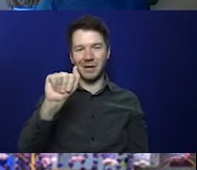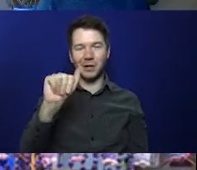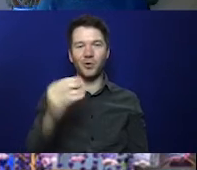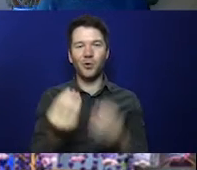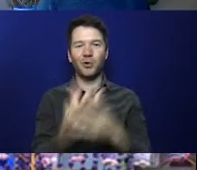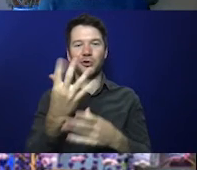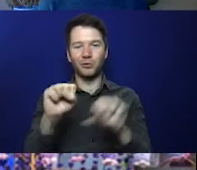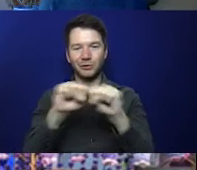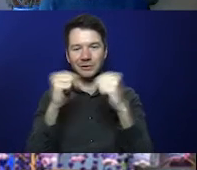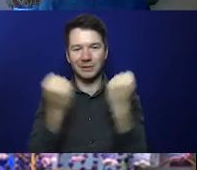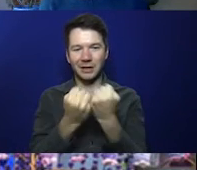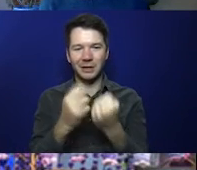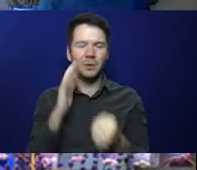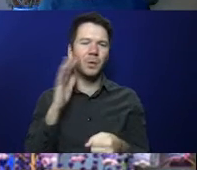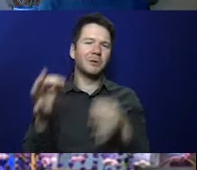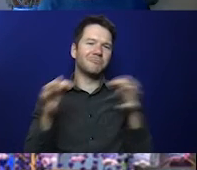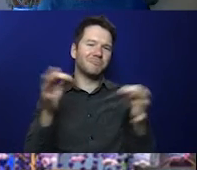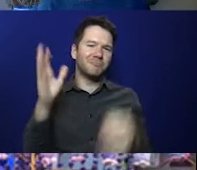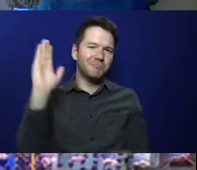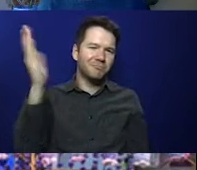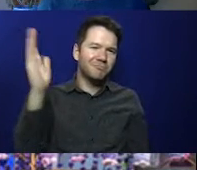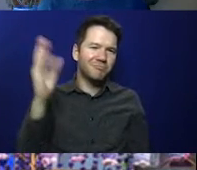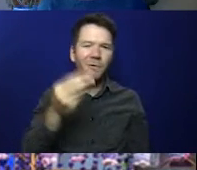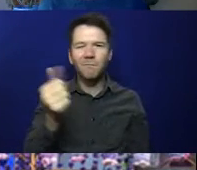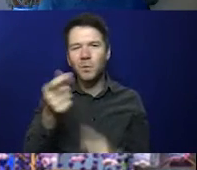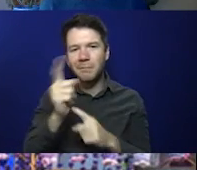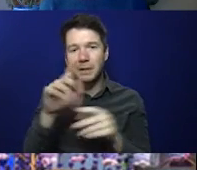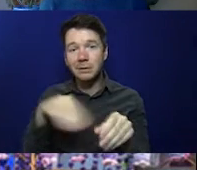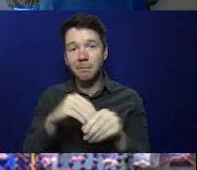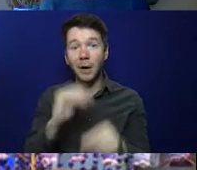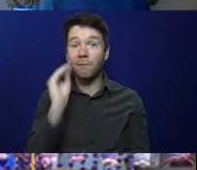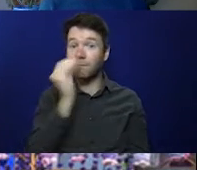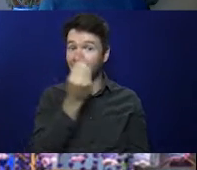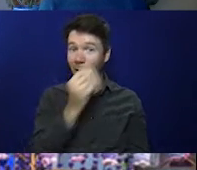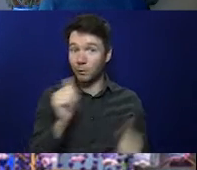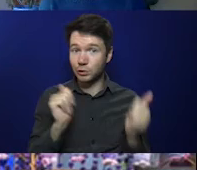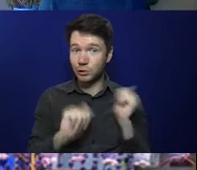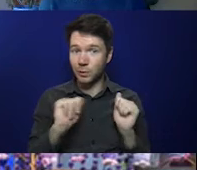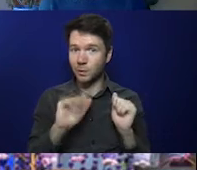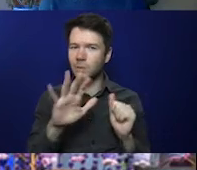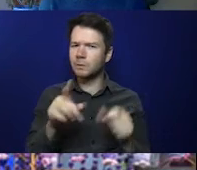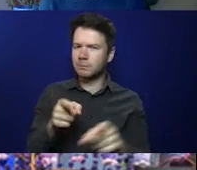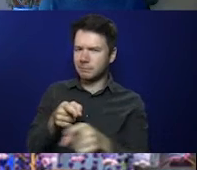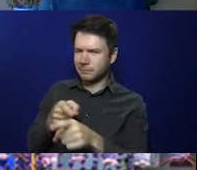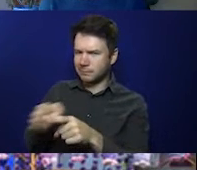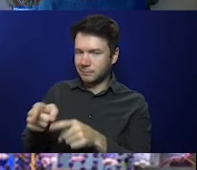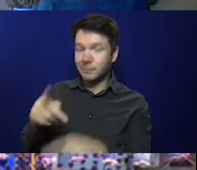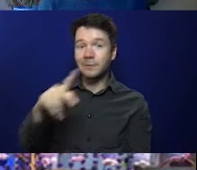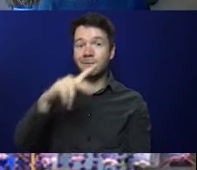Horticultural Society, and I’m going to speak for a few minutes about Flower Shows,